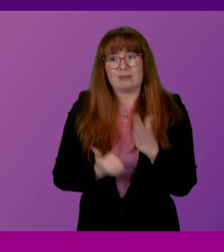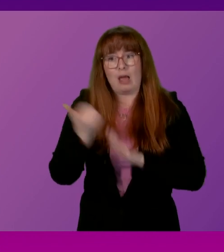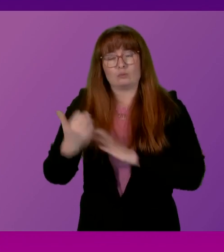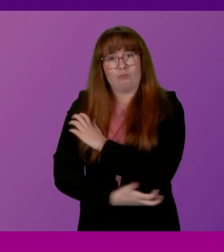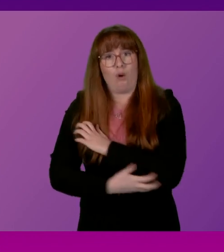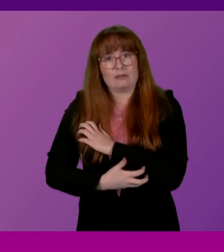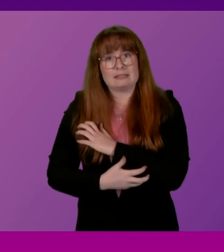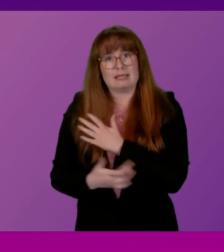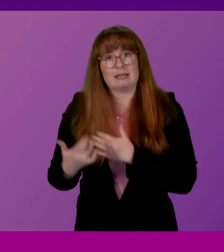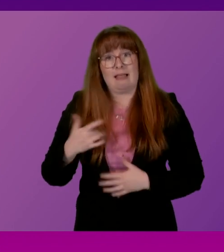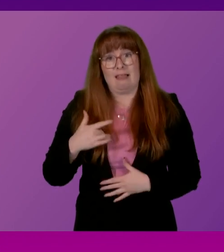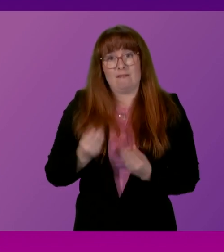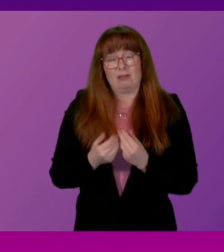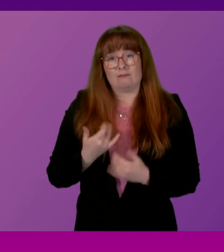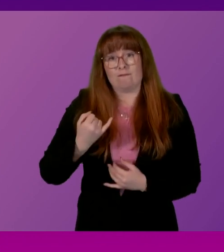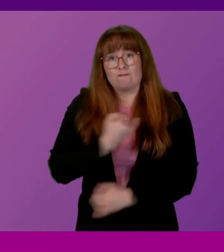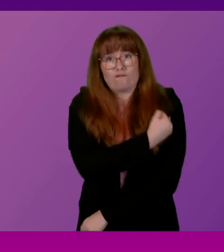people living in our most vulnerable communities?